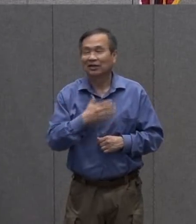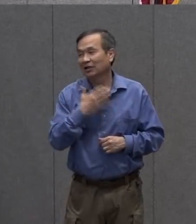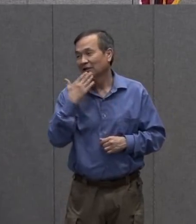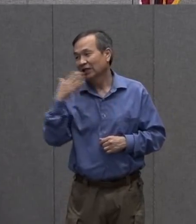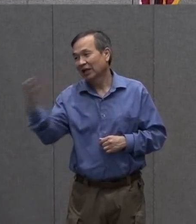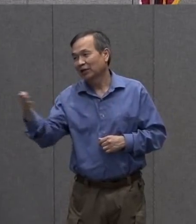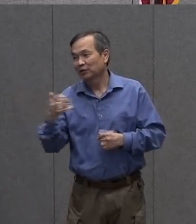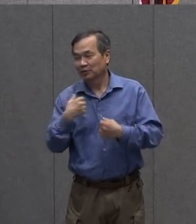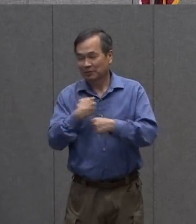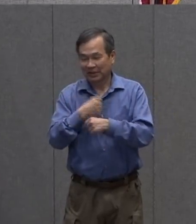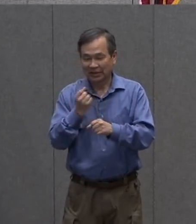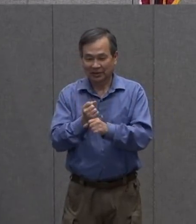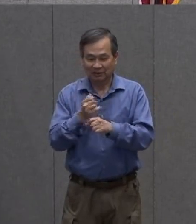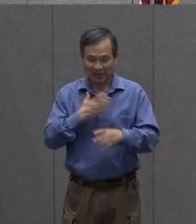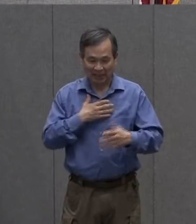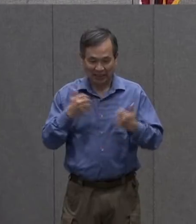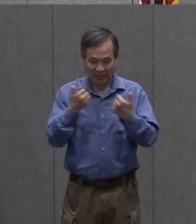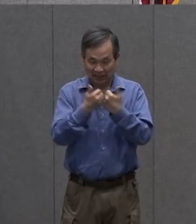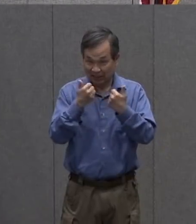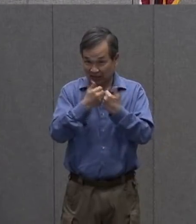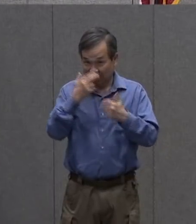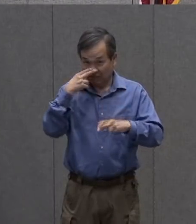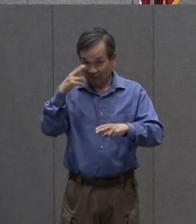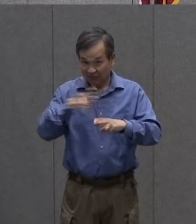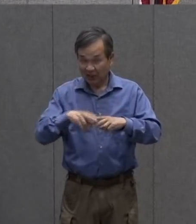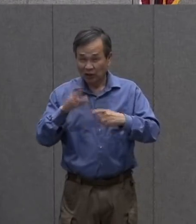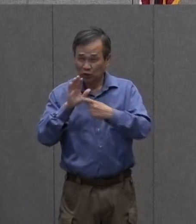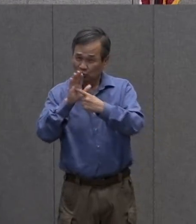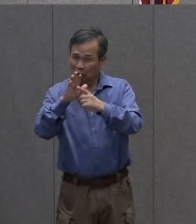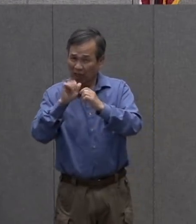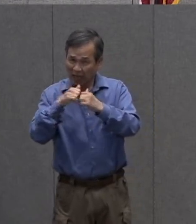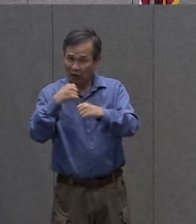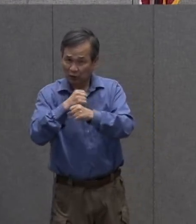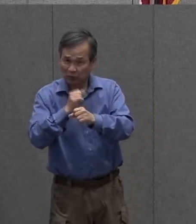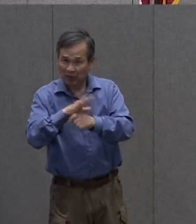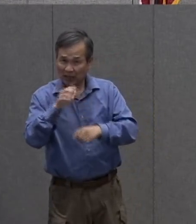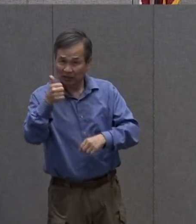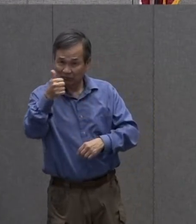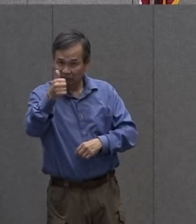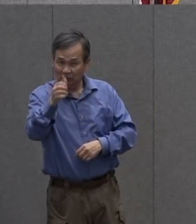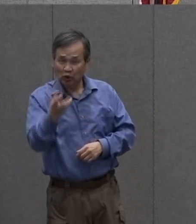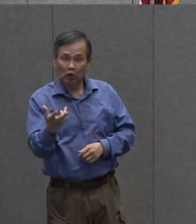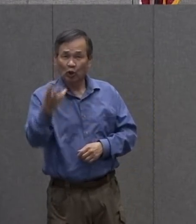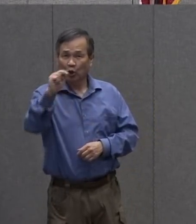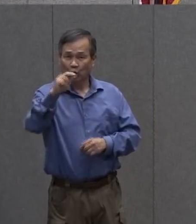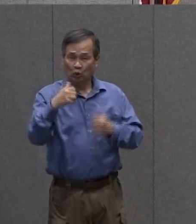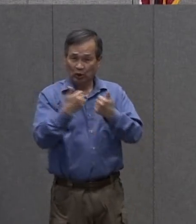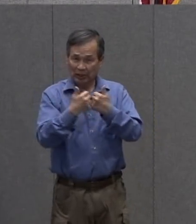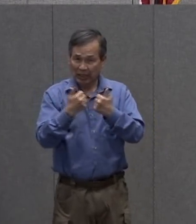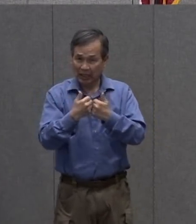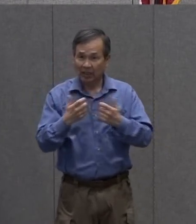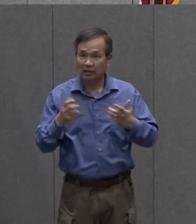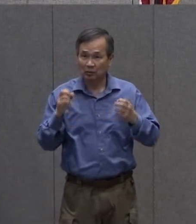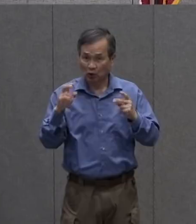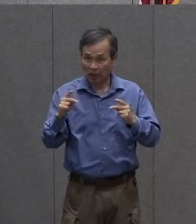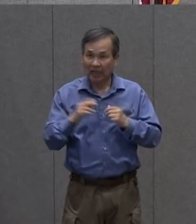a lot more fun. I'm going to show you how you can make this game, and how you can make it your own and different and unique